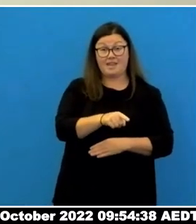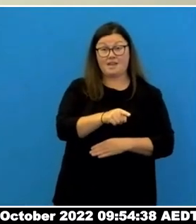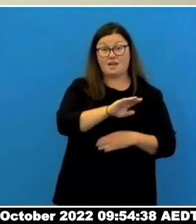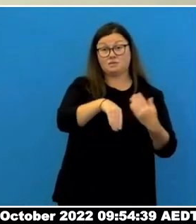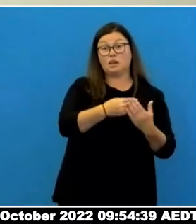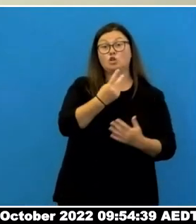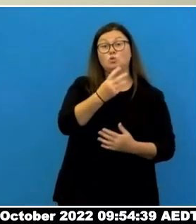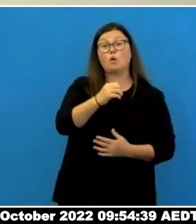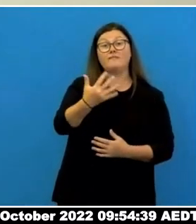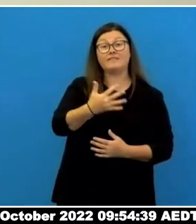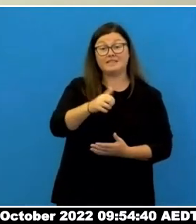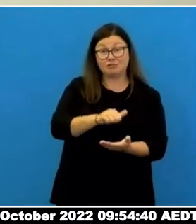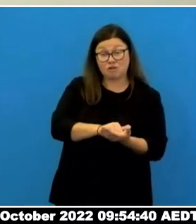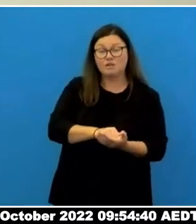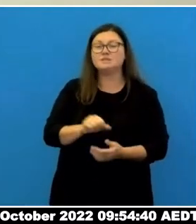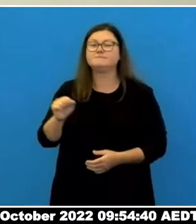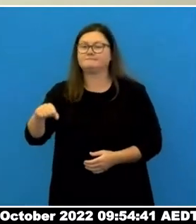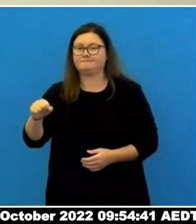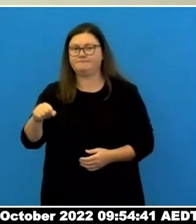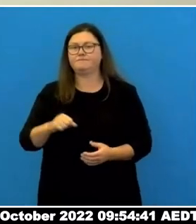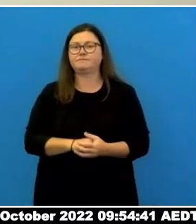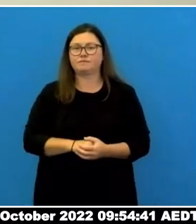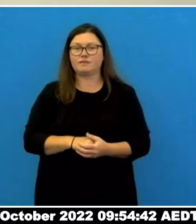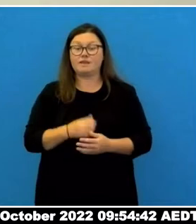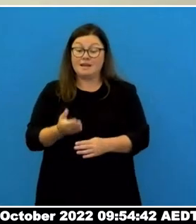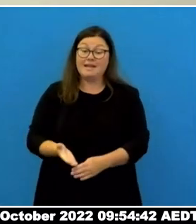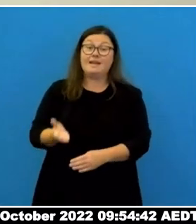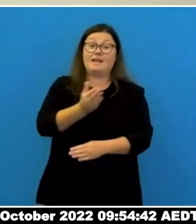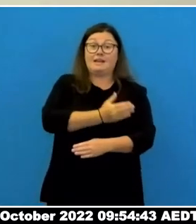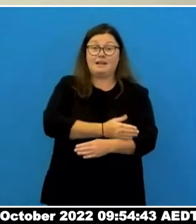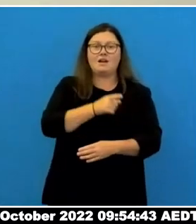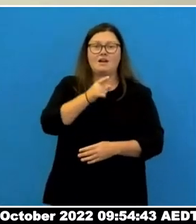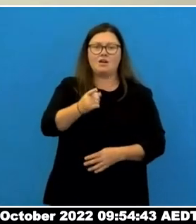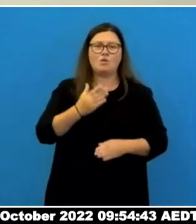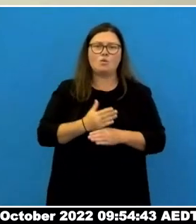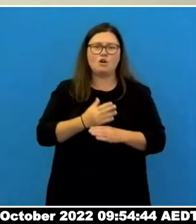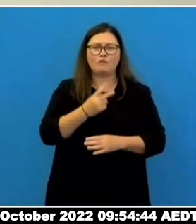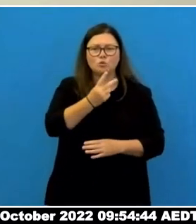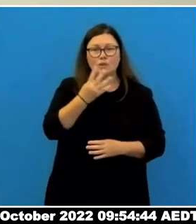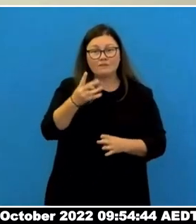And before that you've had a successful career of more than 24 years practising as a lawyer? That's true.